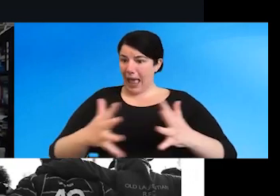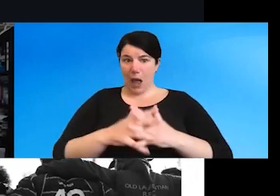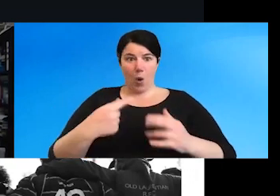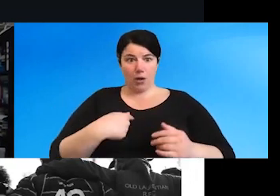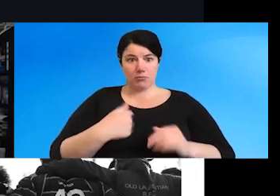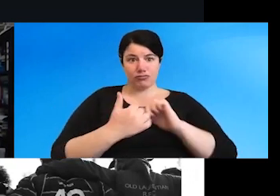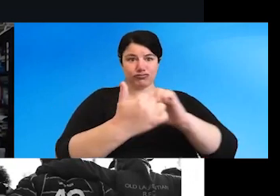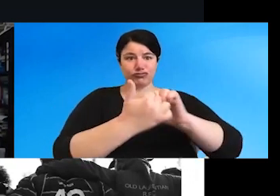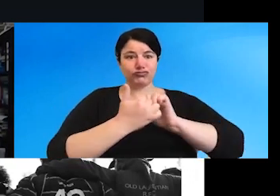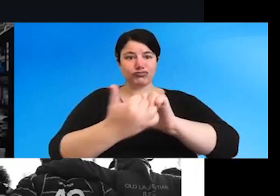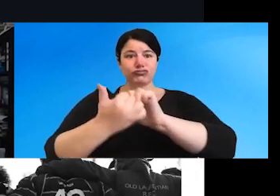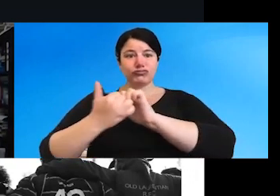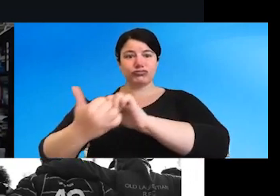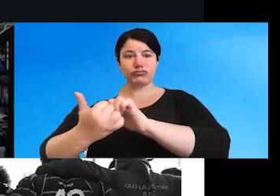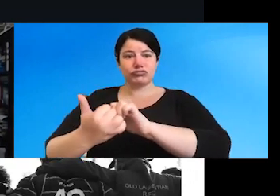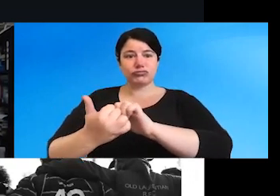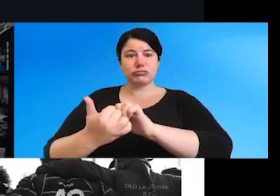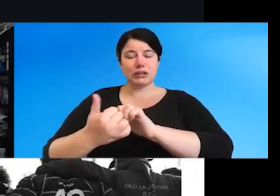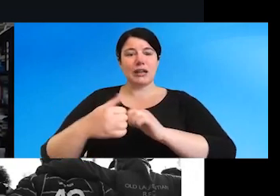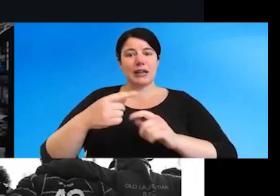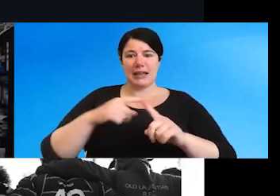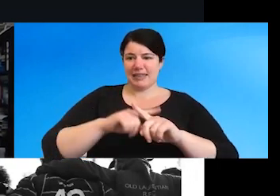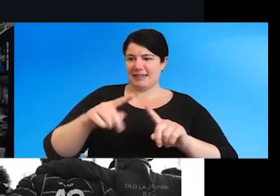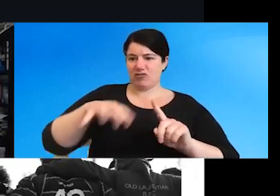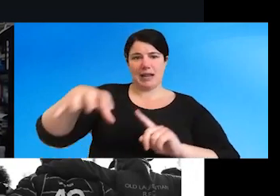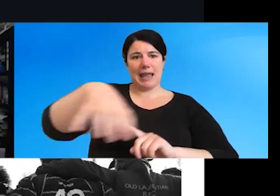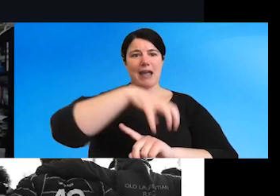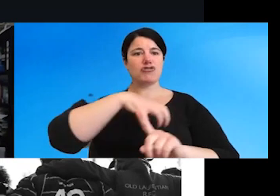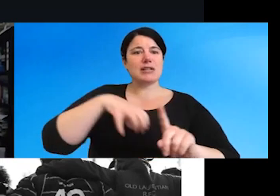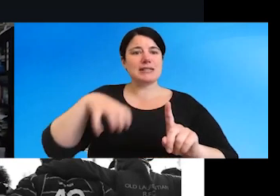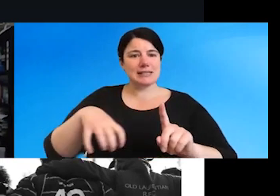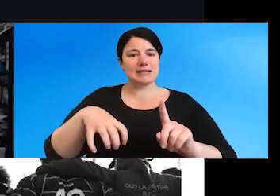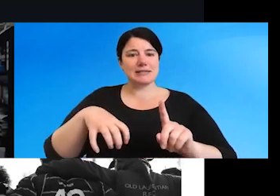across the industry and sector. And on this slide, we've got photos of a